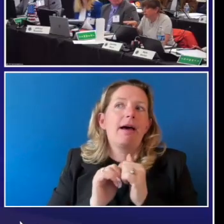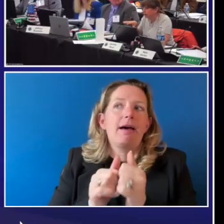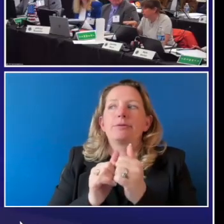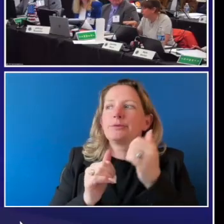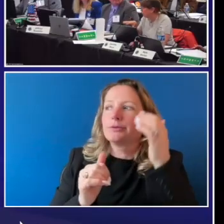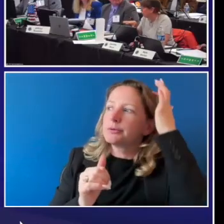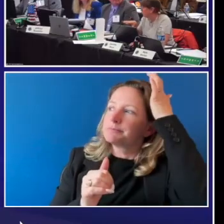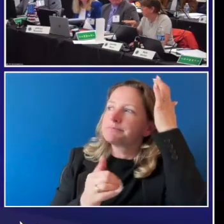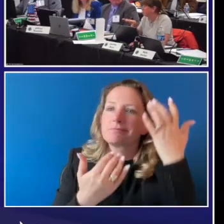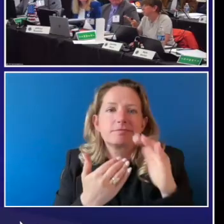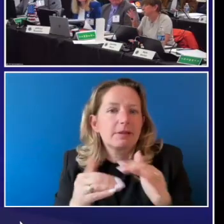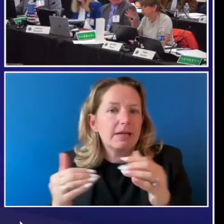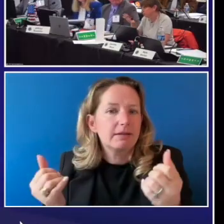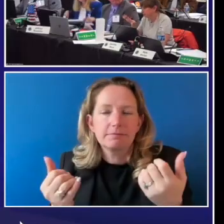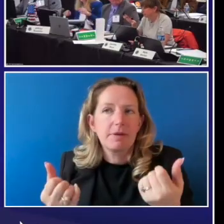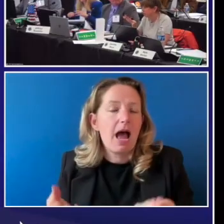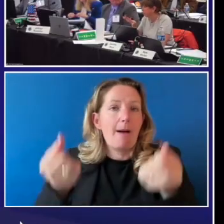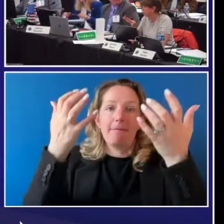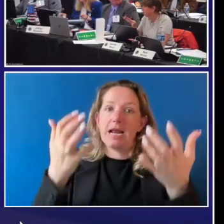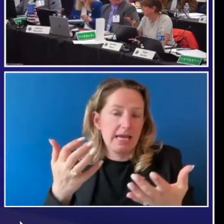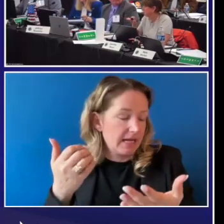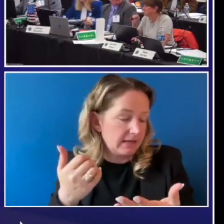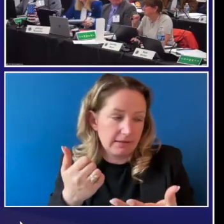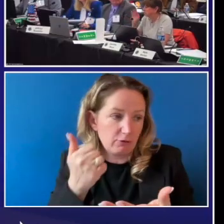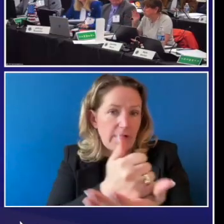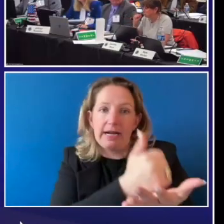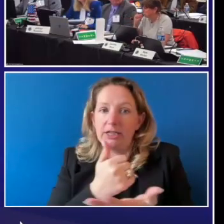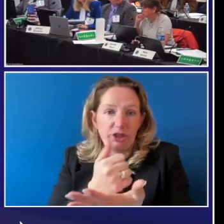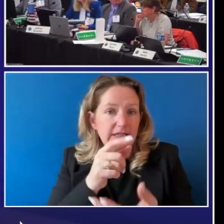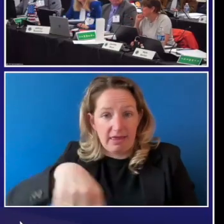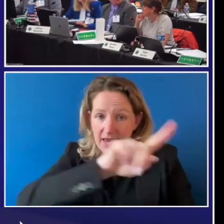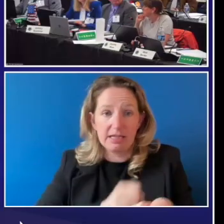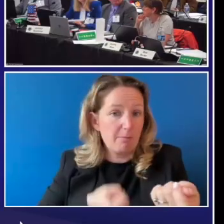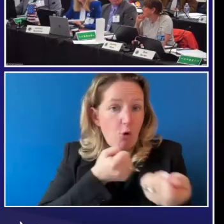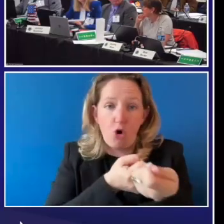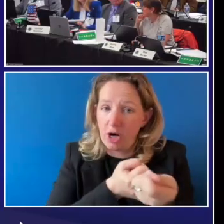We have definitely seen. I've recently learned what too small looks like.